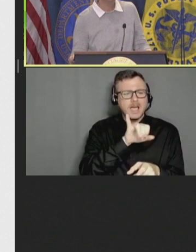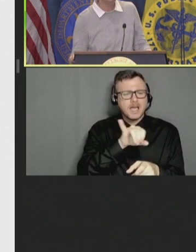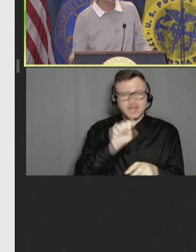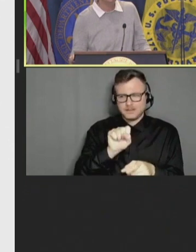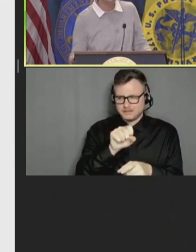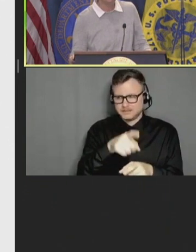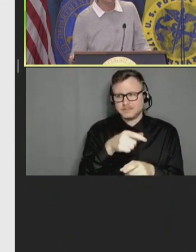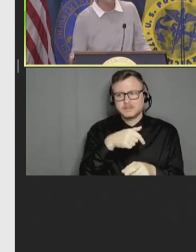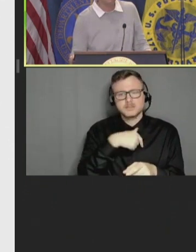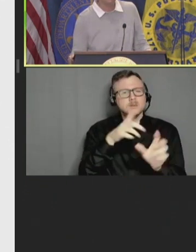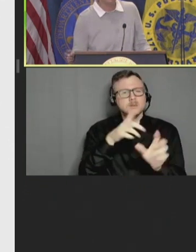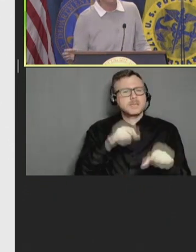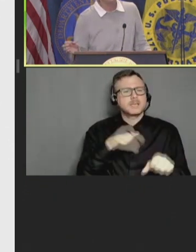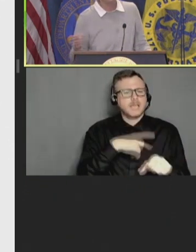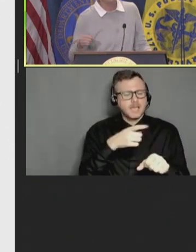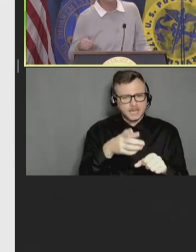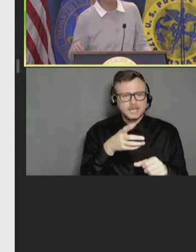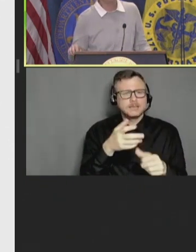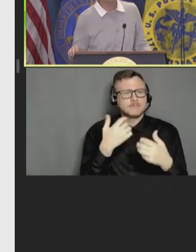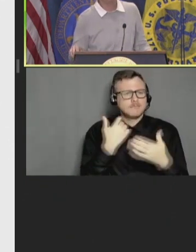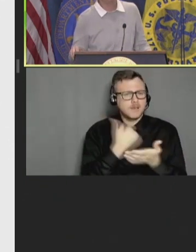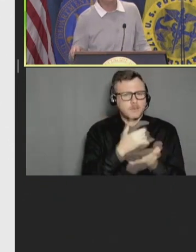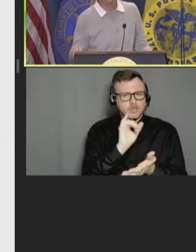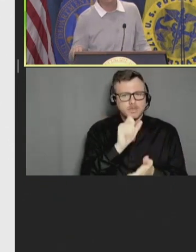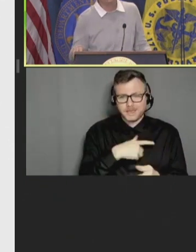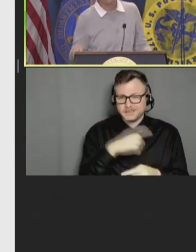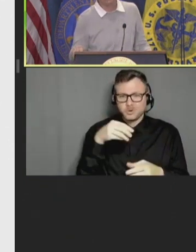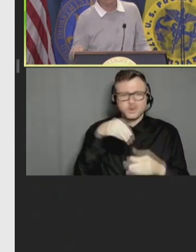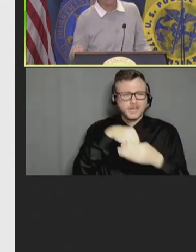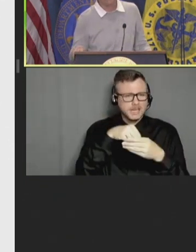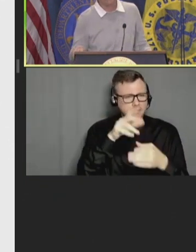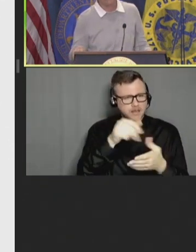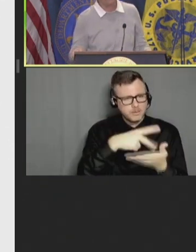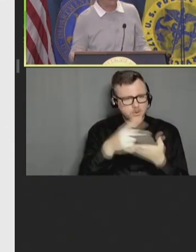the immunization program and support all of the immunization programmatic activities.